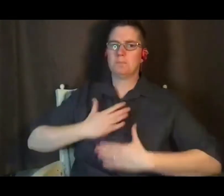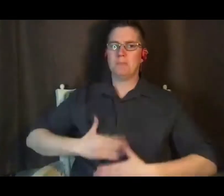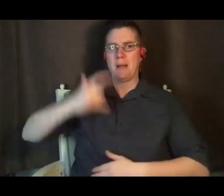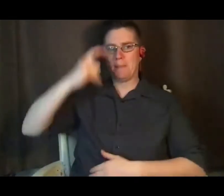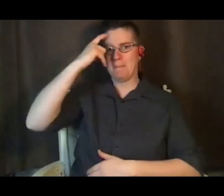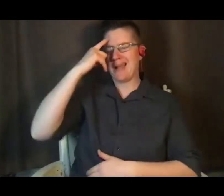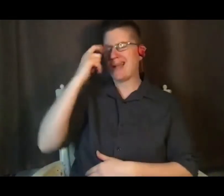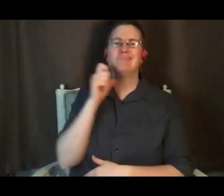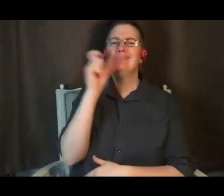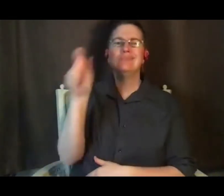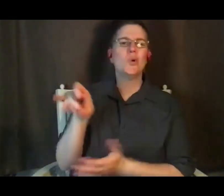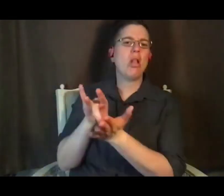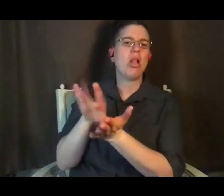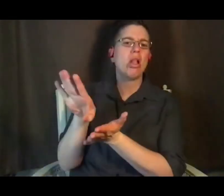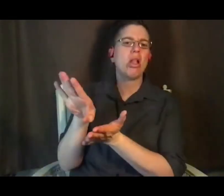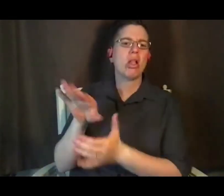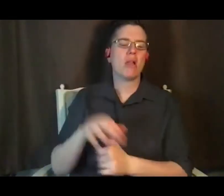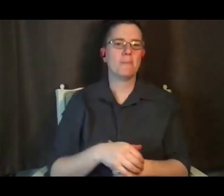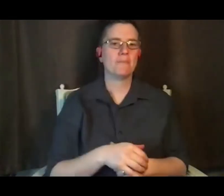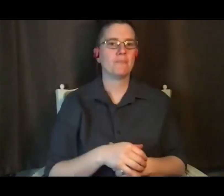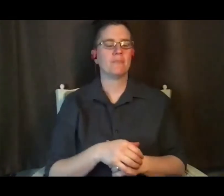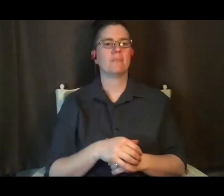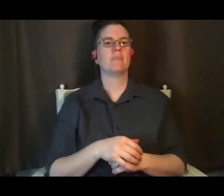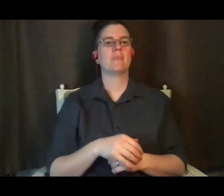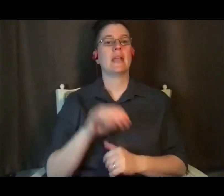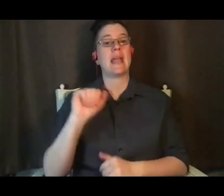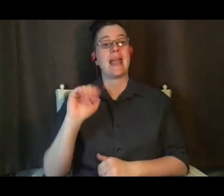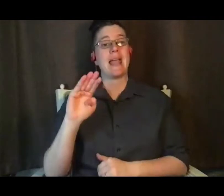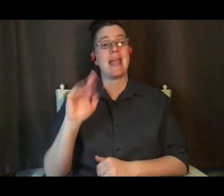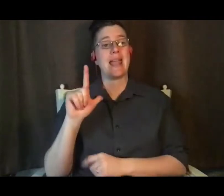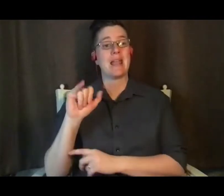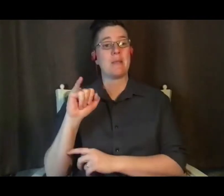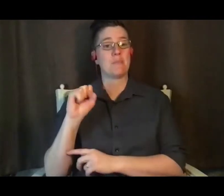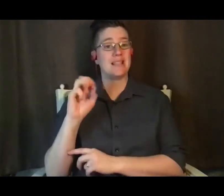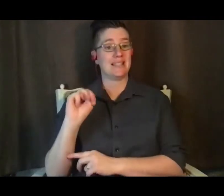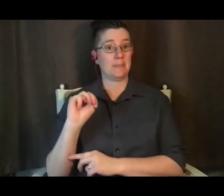ableism teaches us that we have to prove that we earn personhood that we